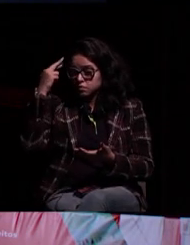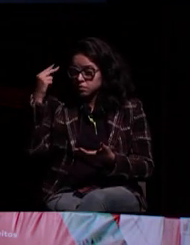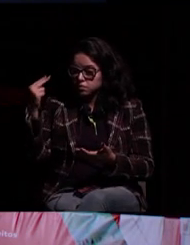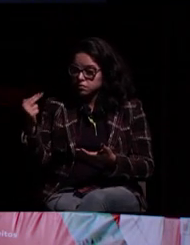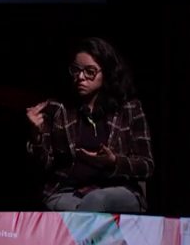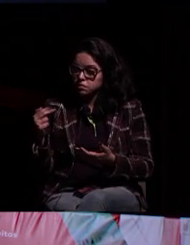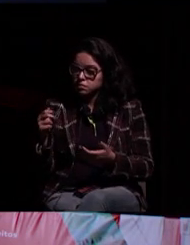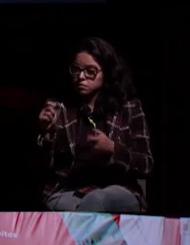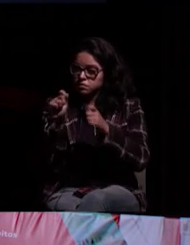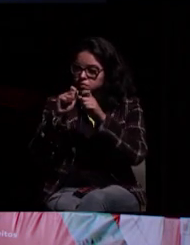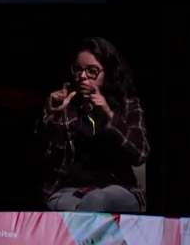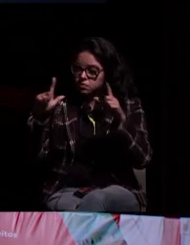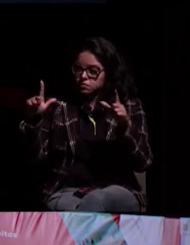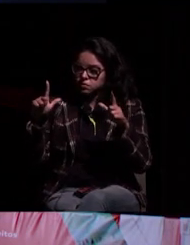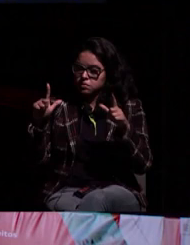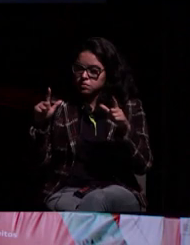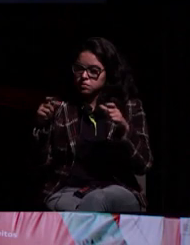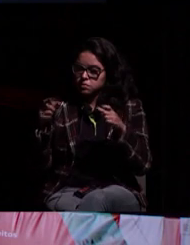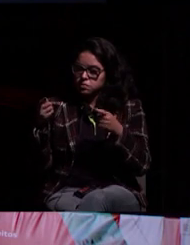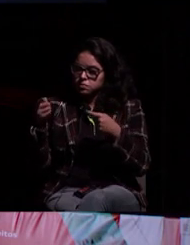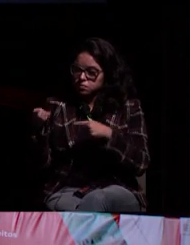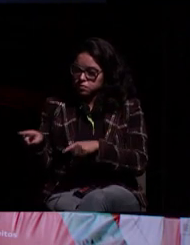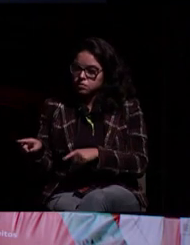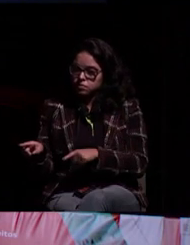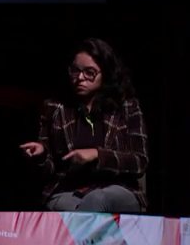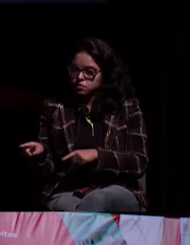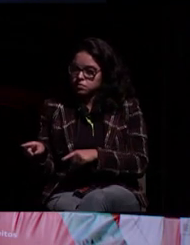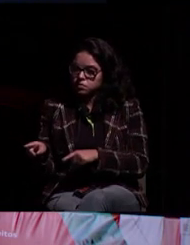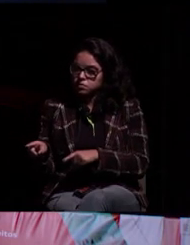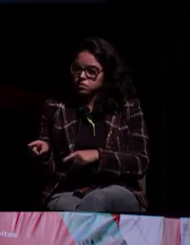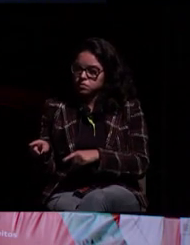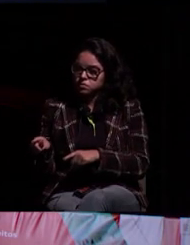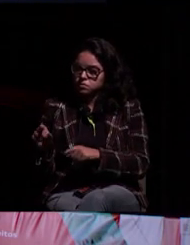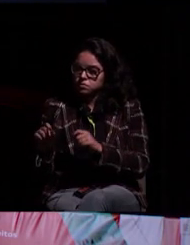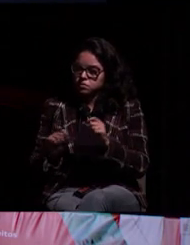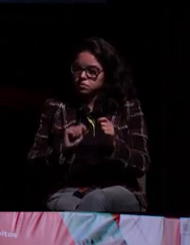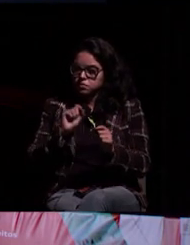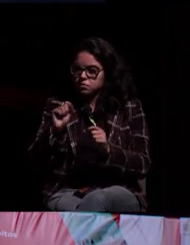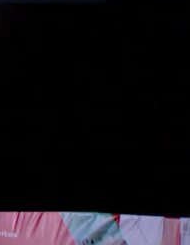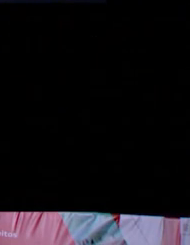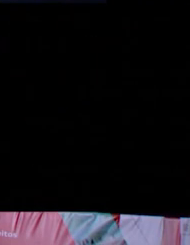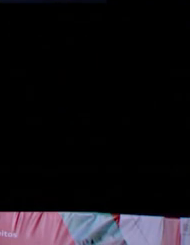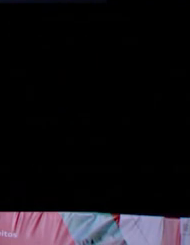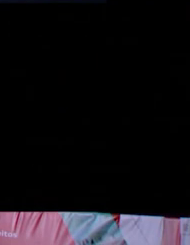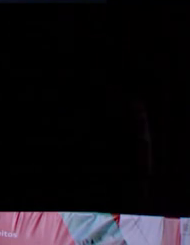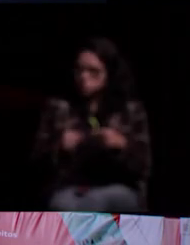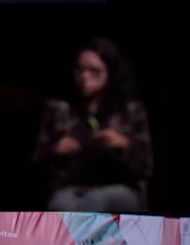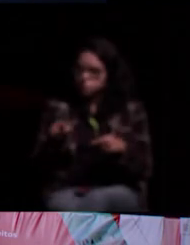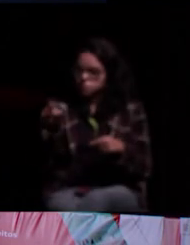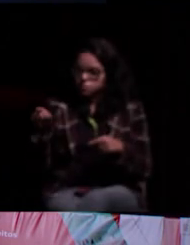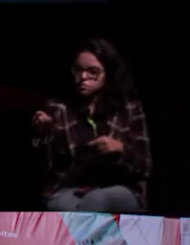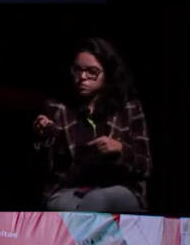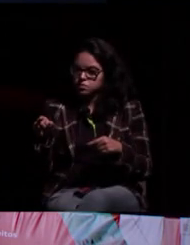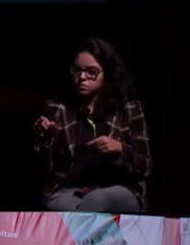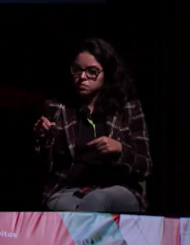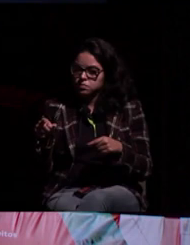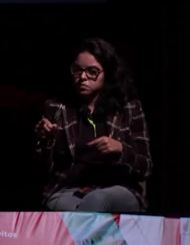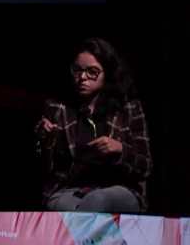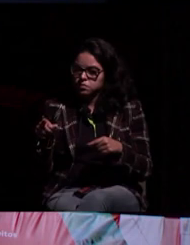This image aroused a big discussion in Portugal about the stigma of Brazilian women